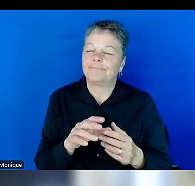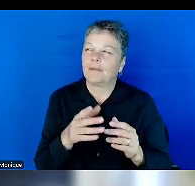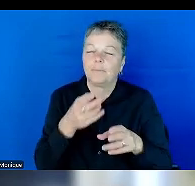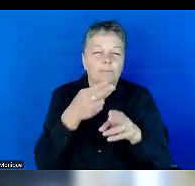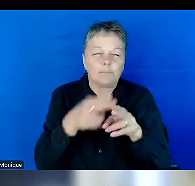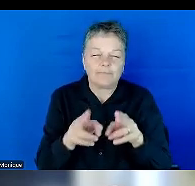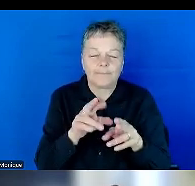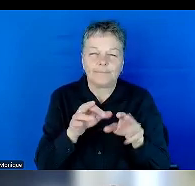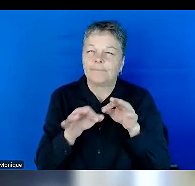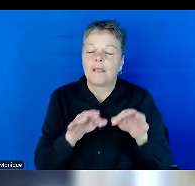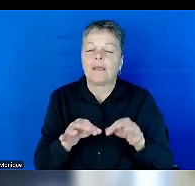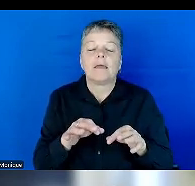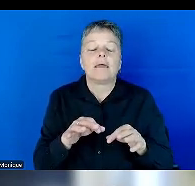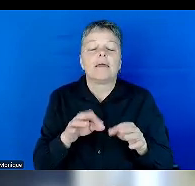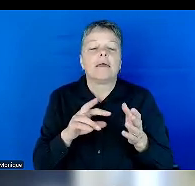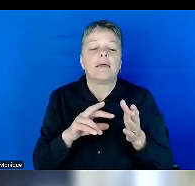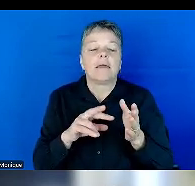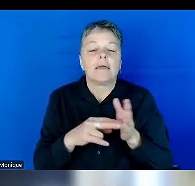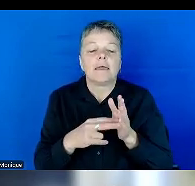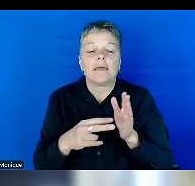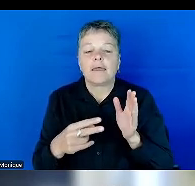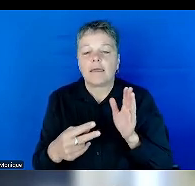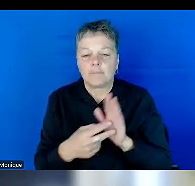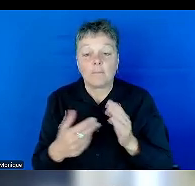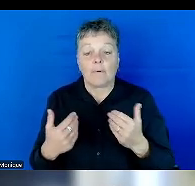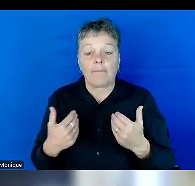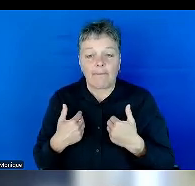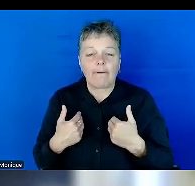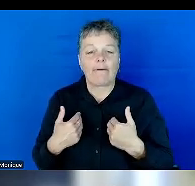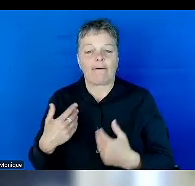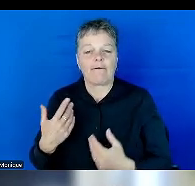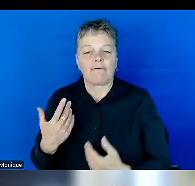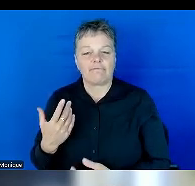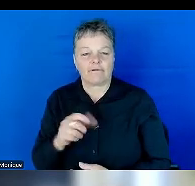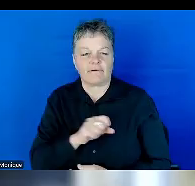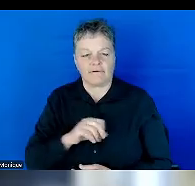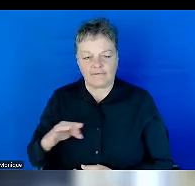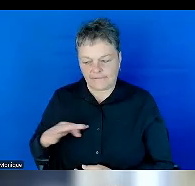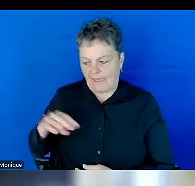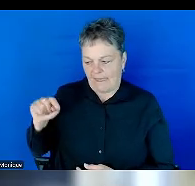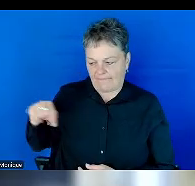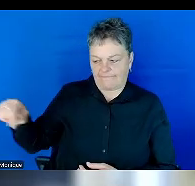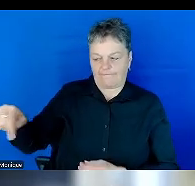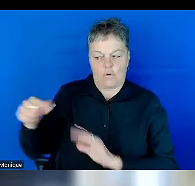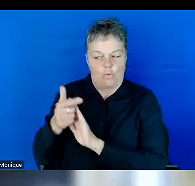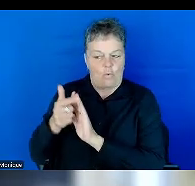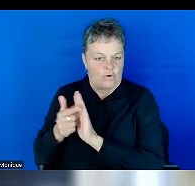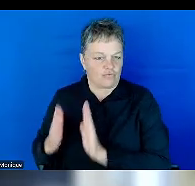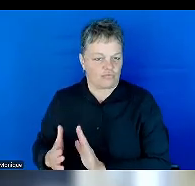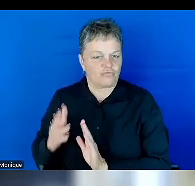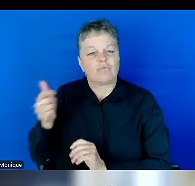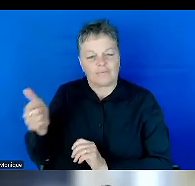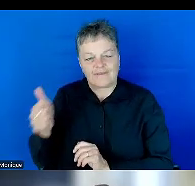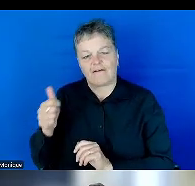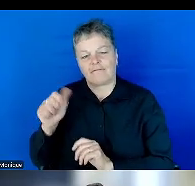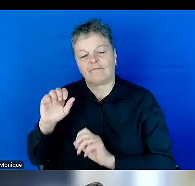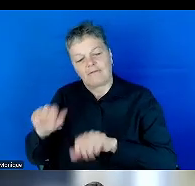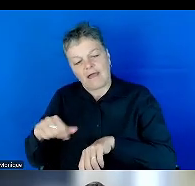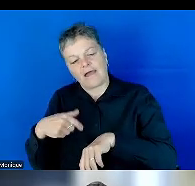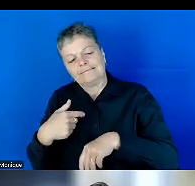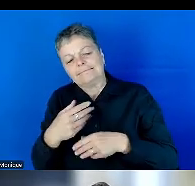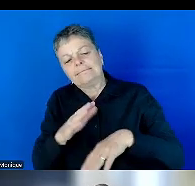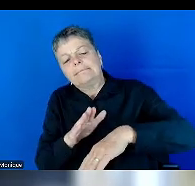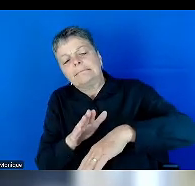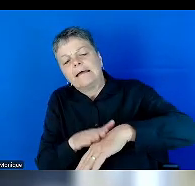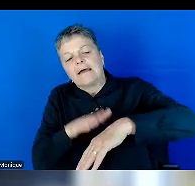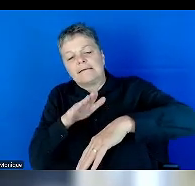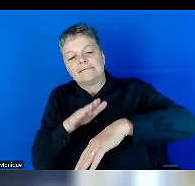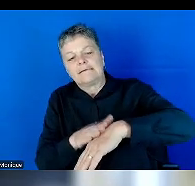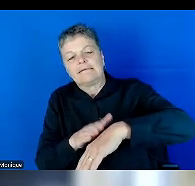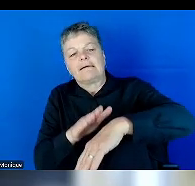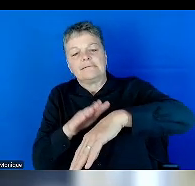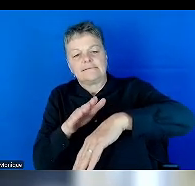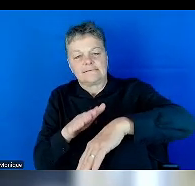uh we have staff lawyers at ARCH that can provide legal advice within the areas of practice of ARCH.